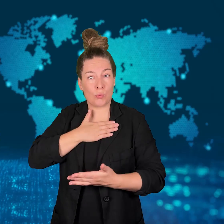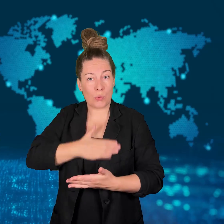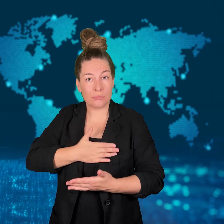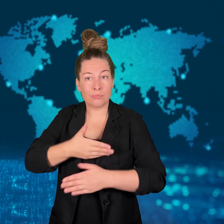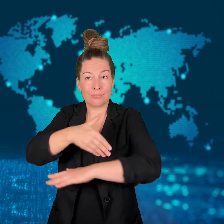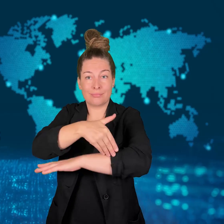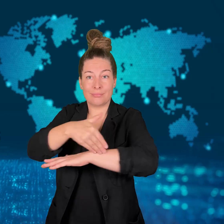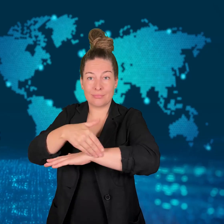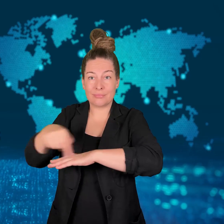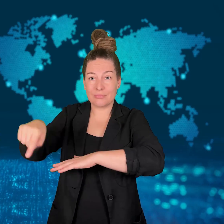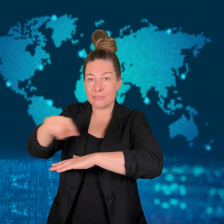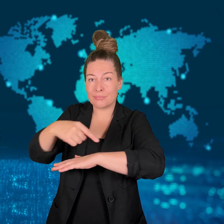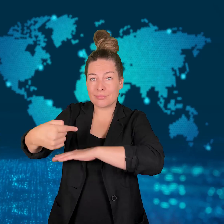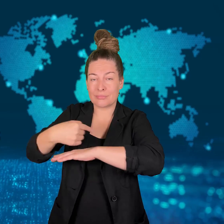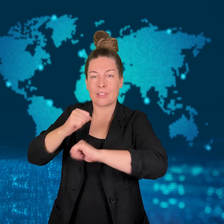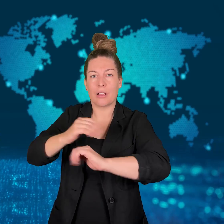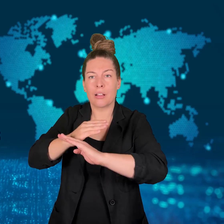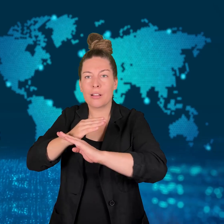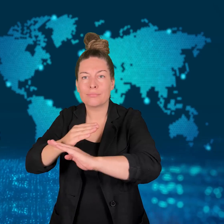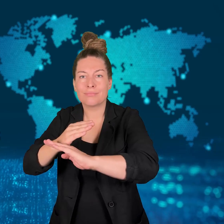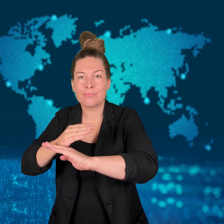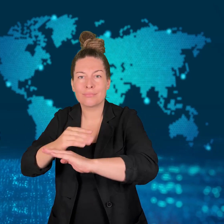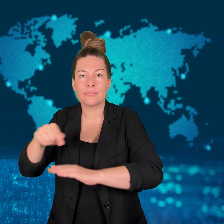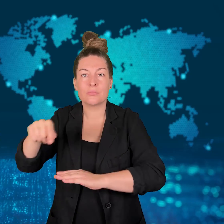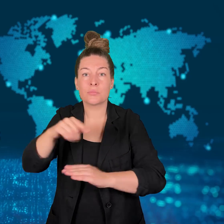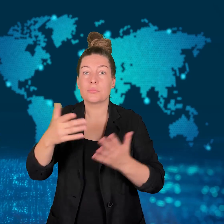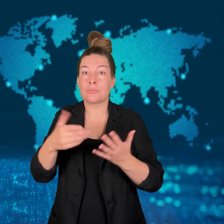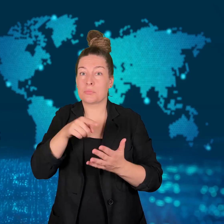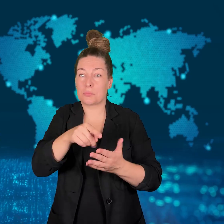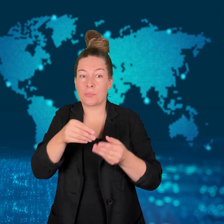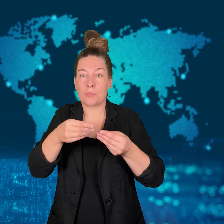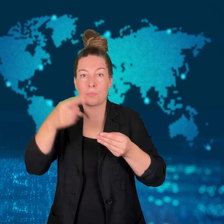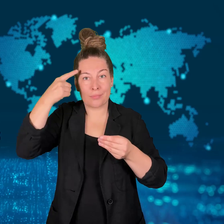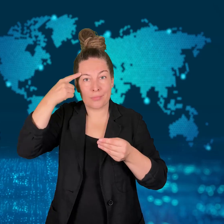The controls allow for more migrants to be rejected